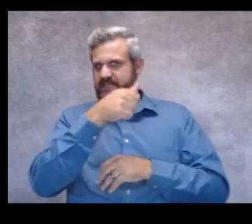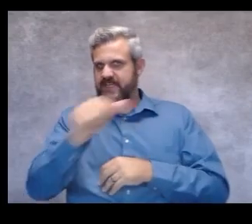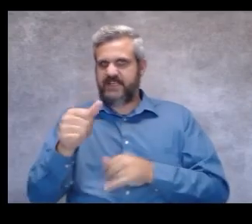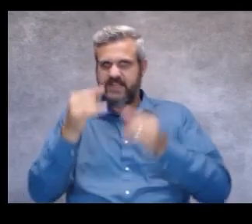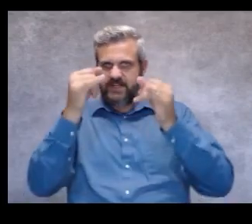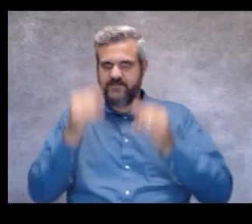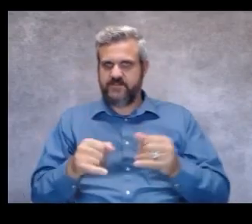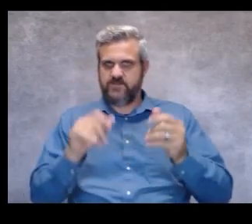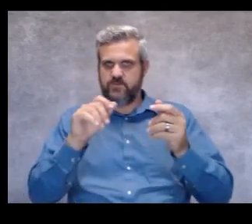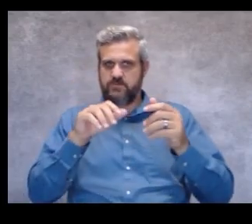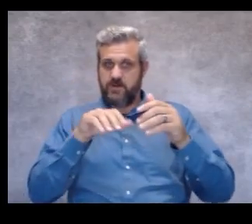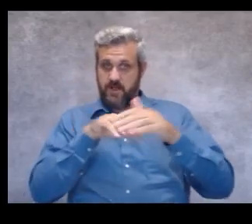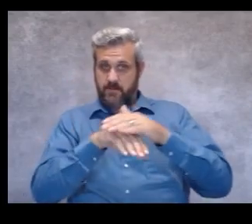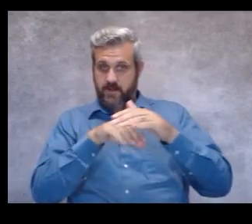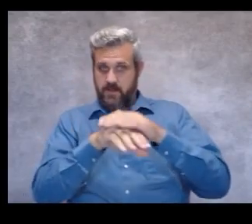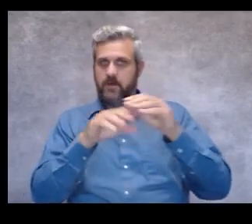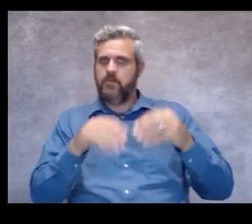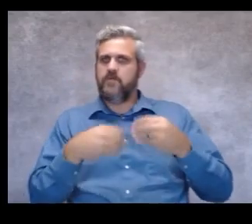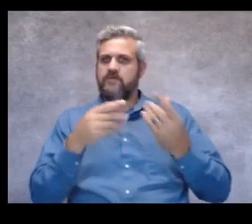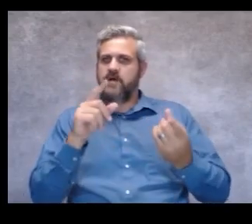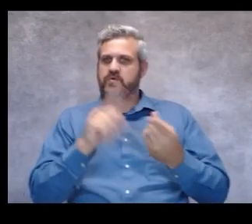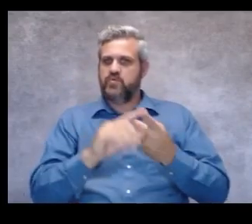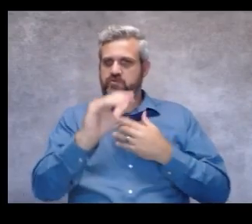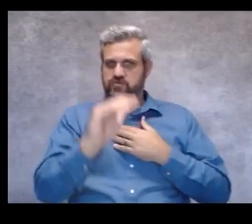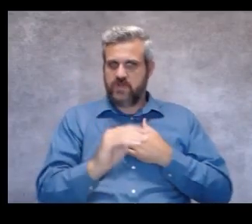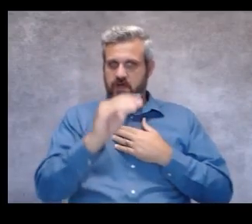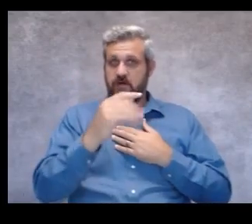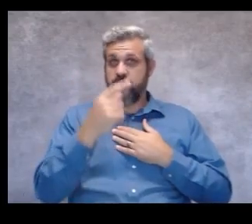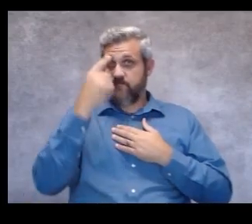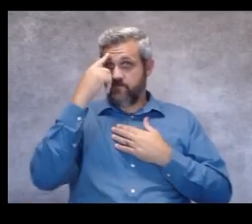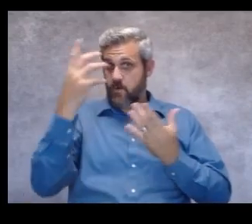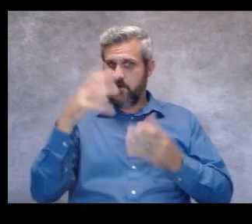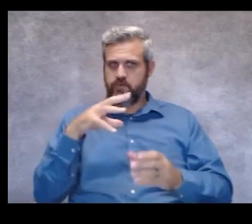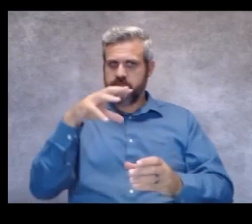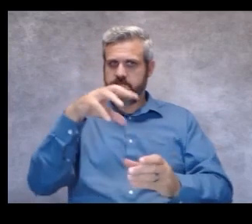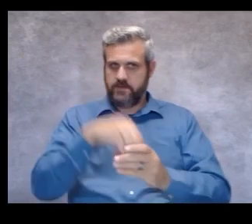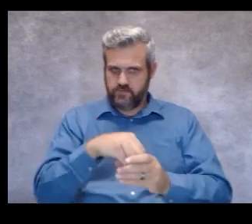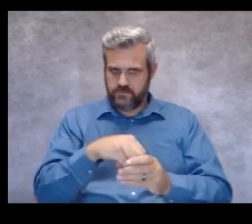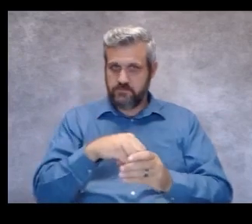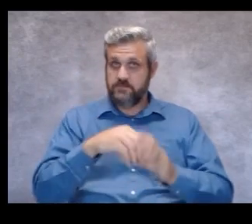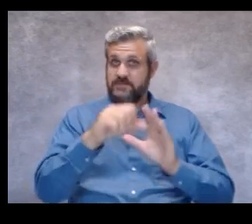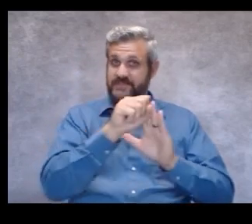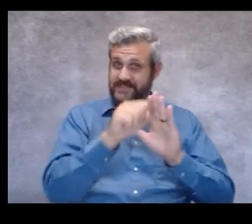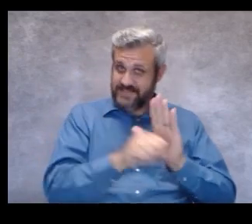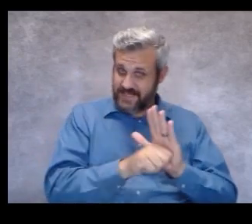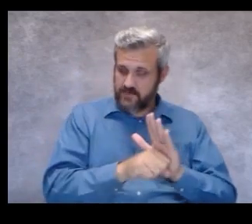accommodations to be provided the child in order to participate in the state or